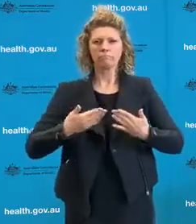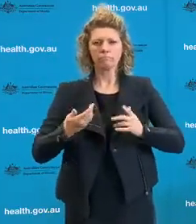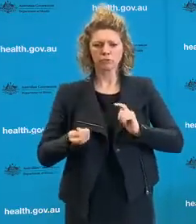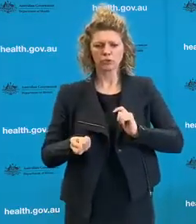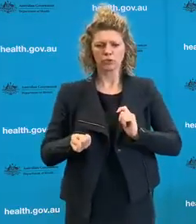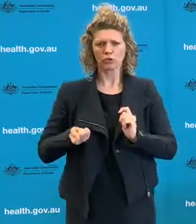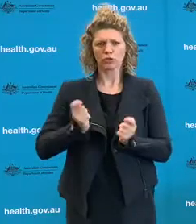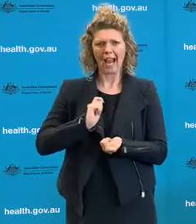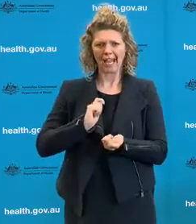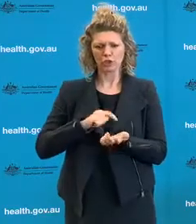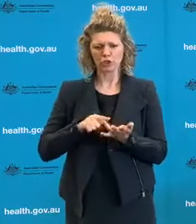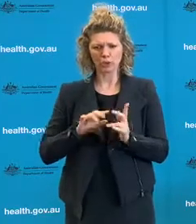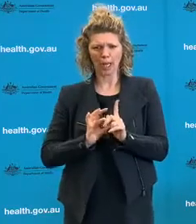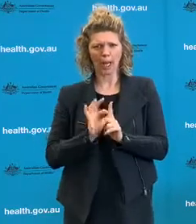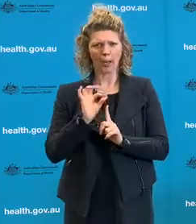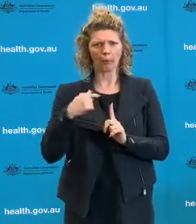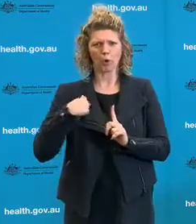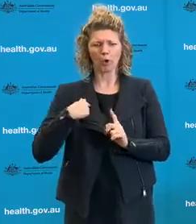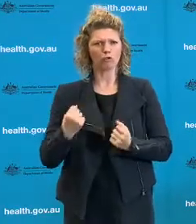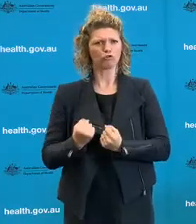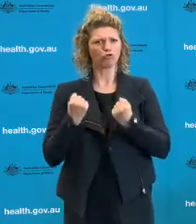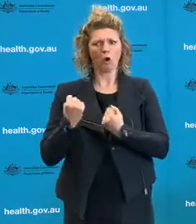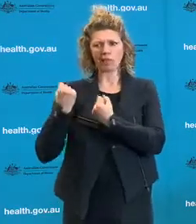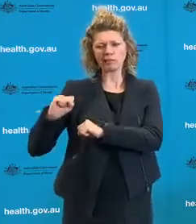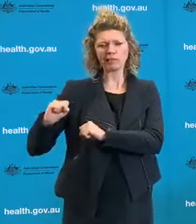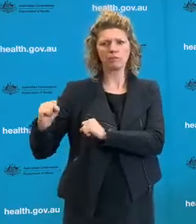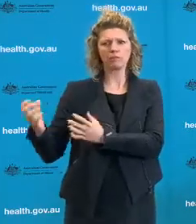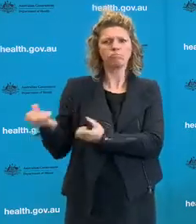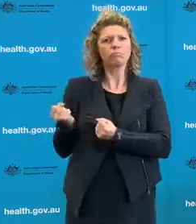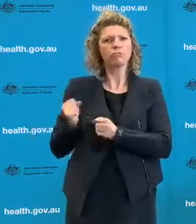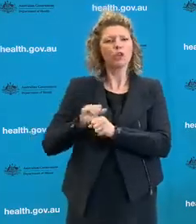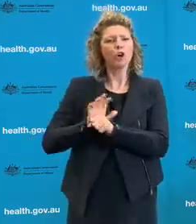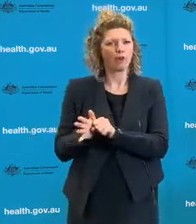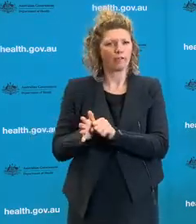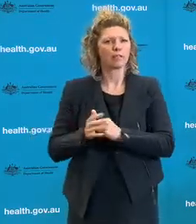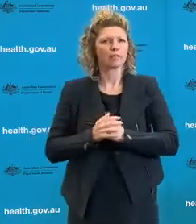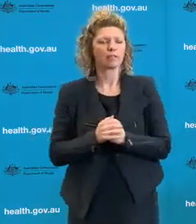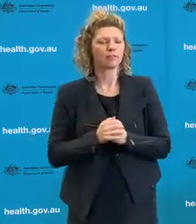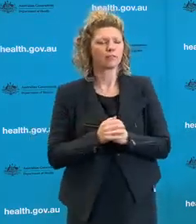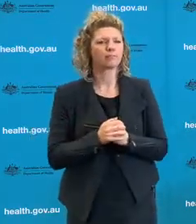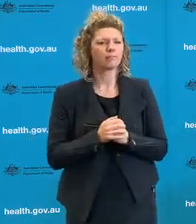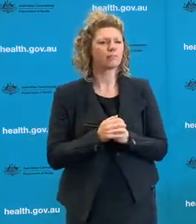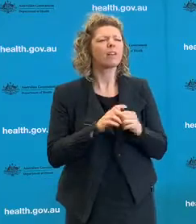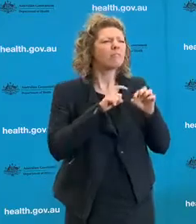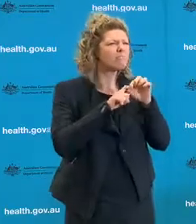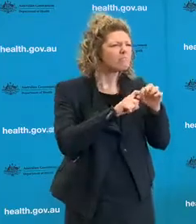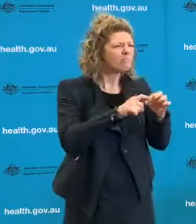competency and resistance to the virus? Sorry could you just repeat that last bit of the question?